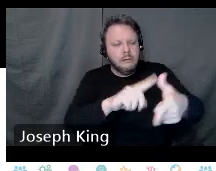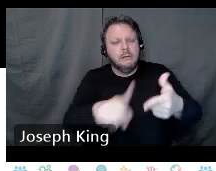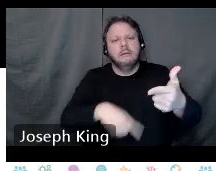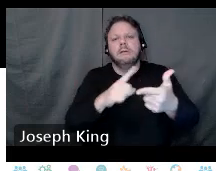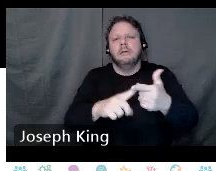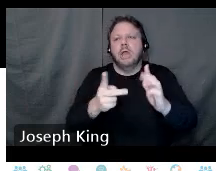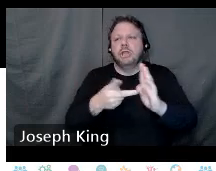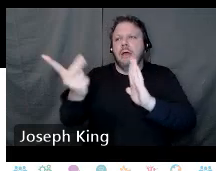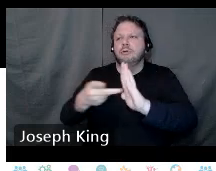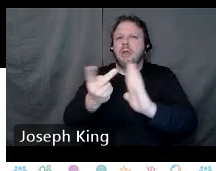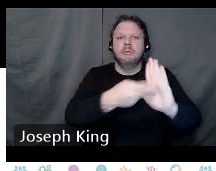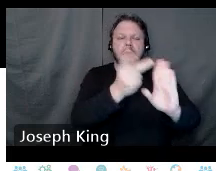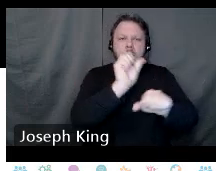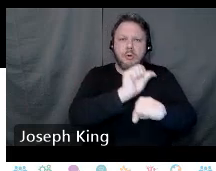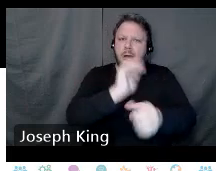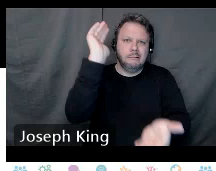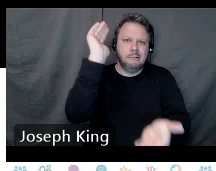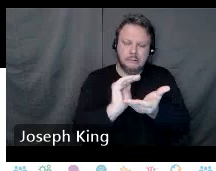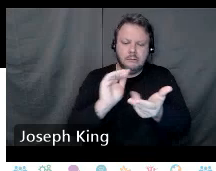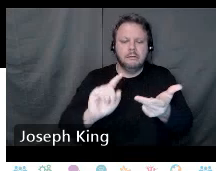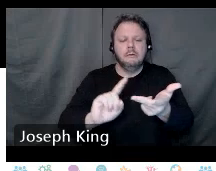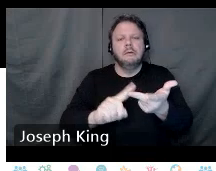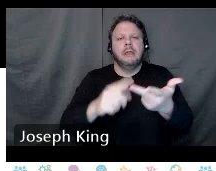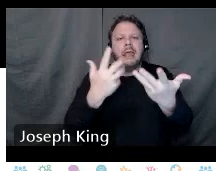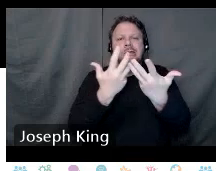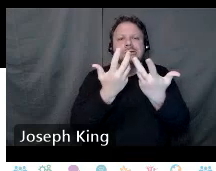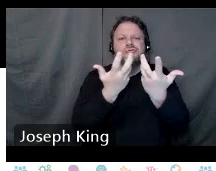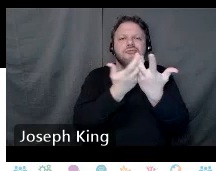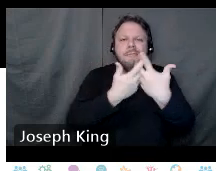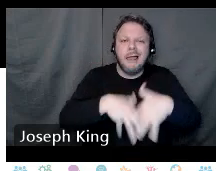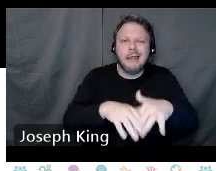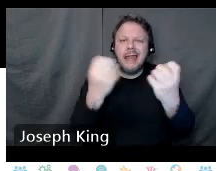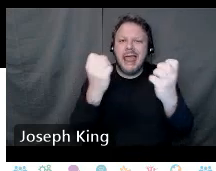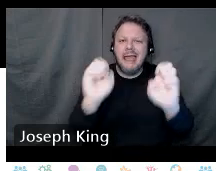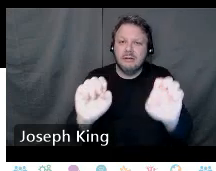streamlining efforts so that we can build an inclusive,